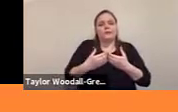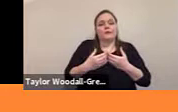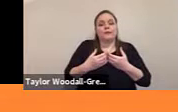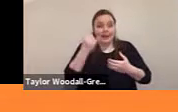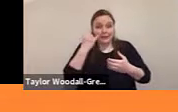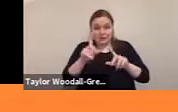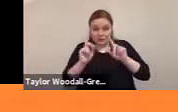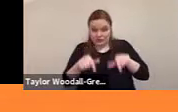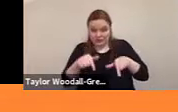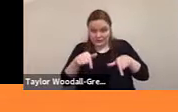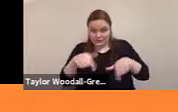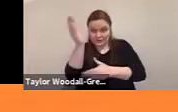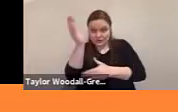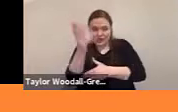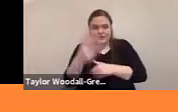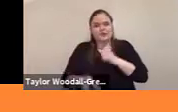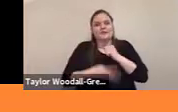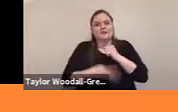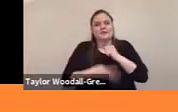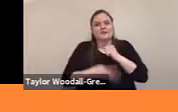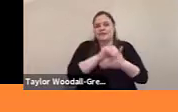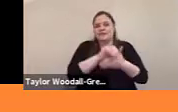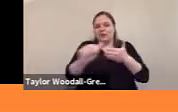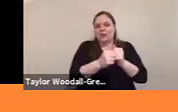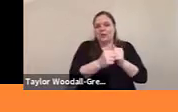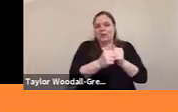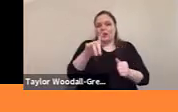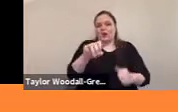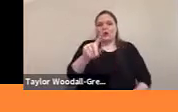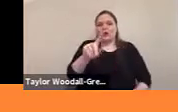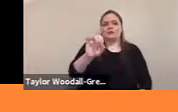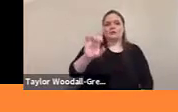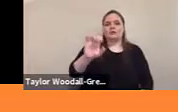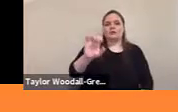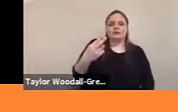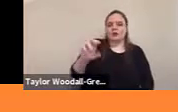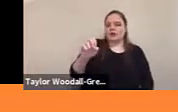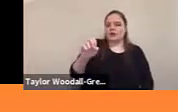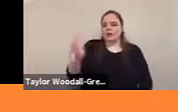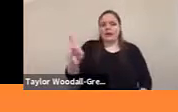you can save 50$ with code TECHOK, through April 30th.